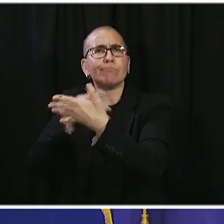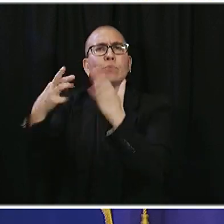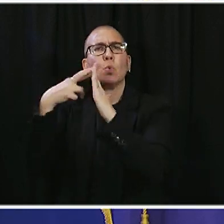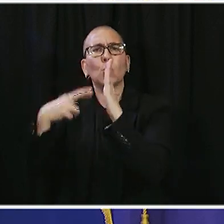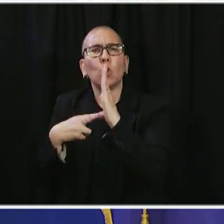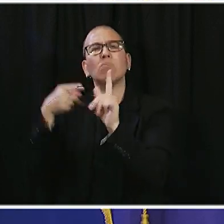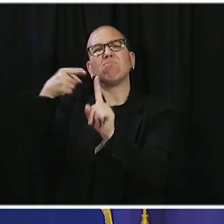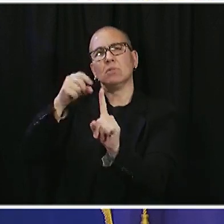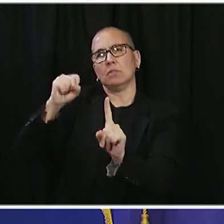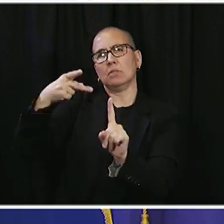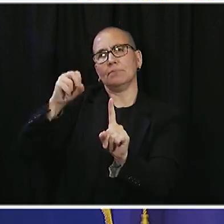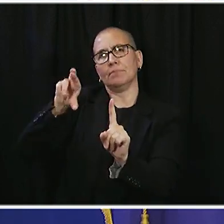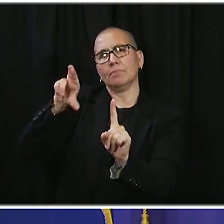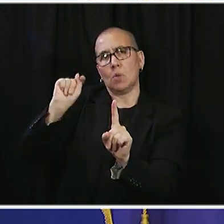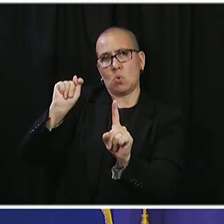THERE'S A WHOLE PLAY BOOK FOR SPORTS ON D.N.R.'S WEBSITES.